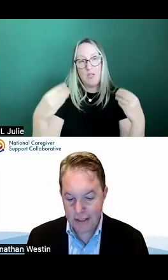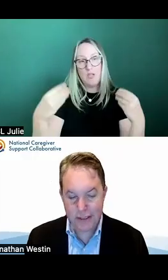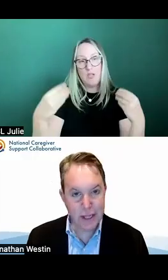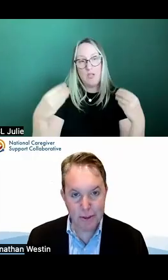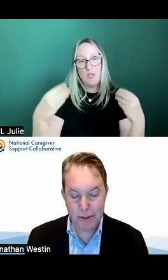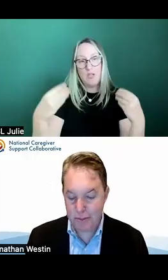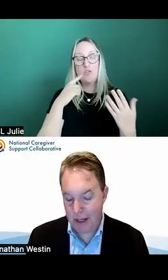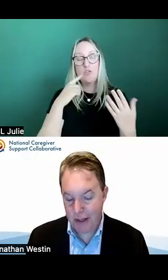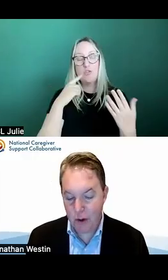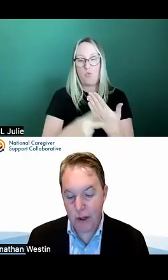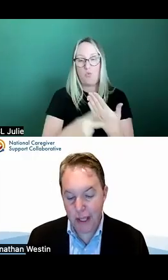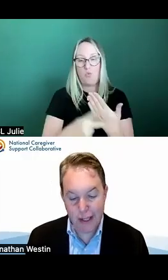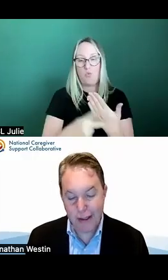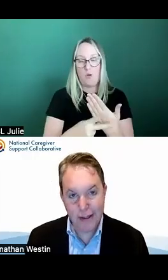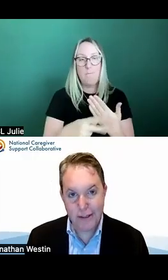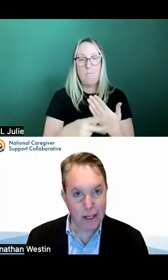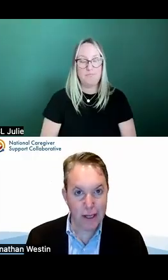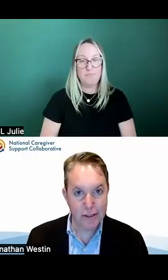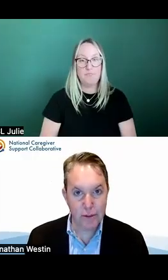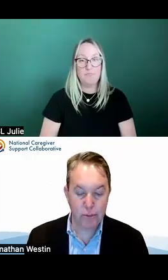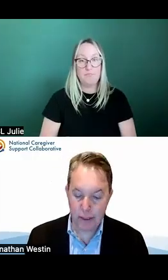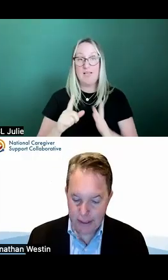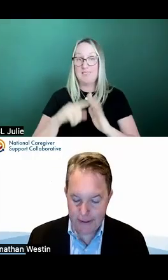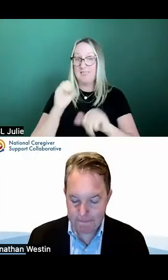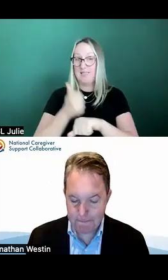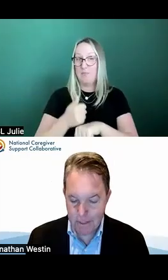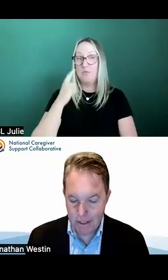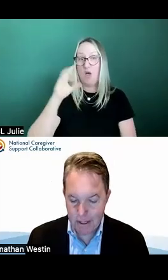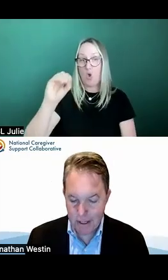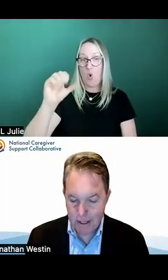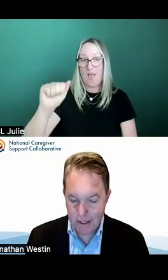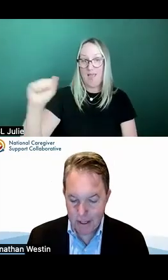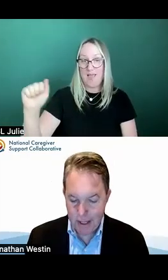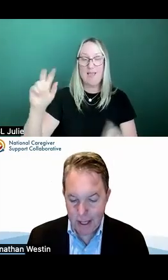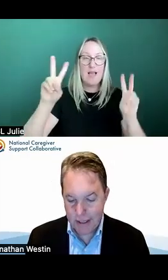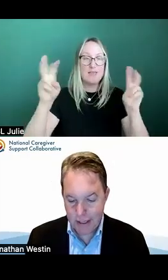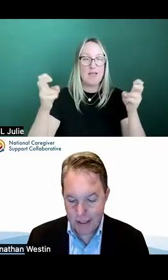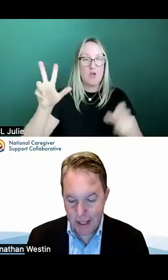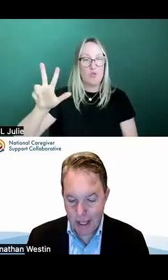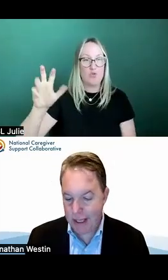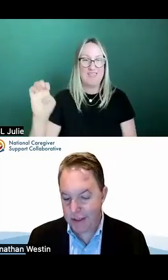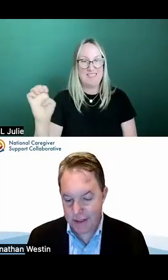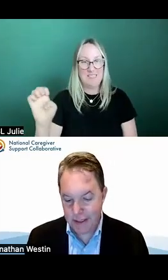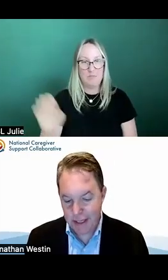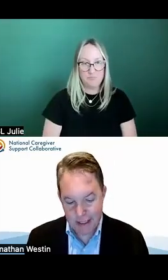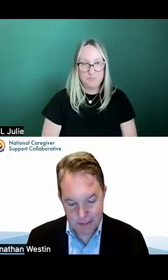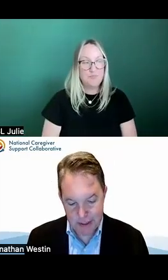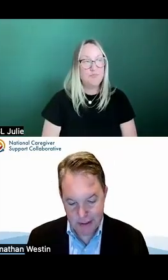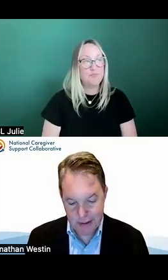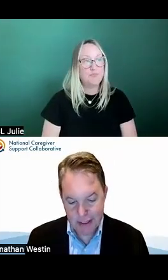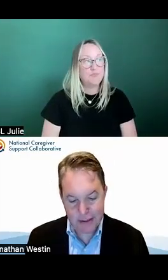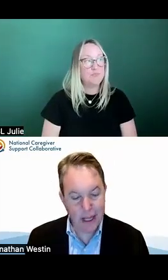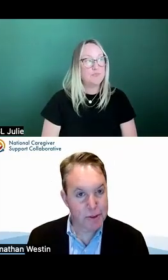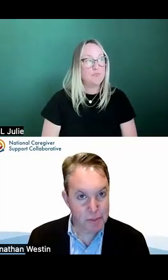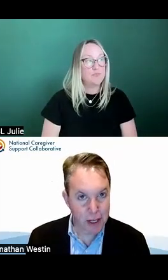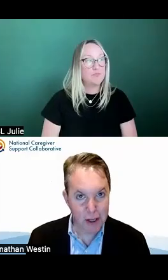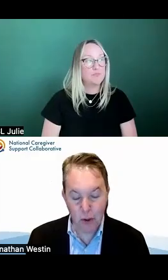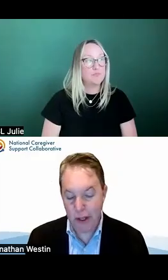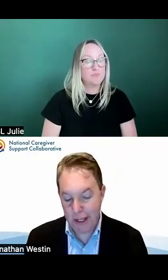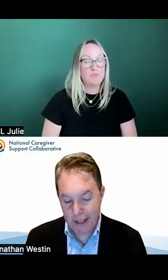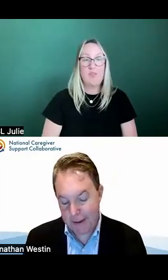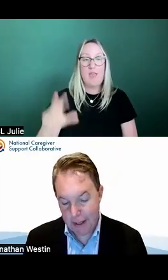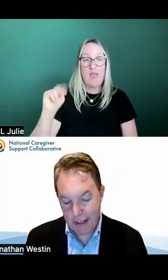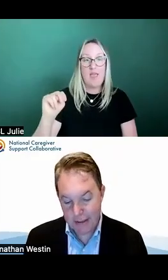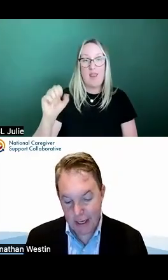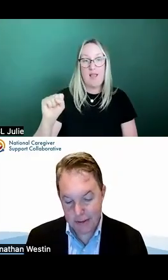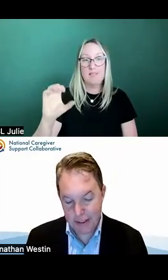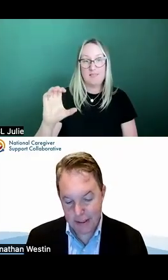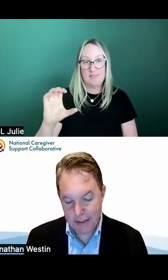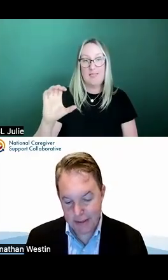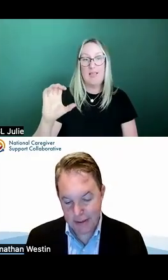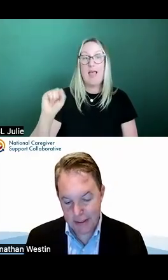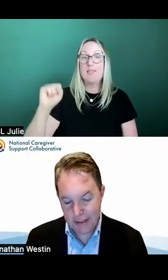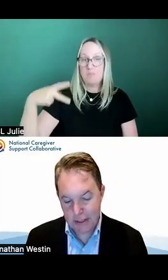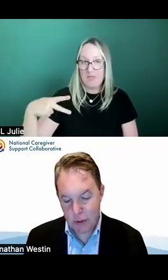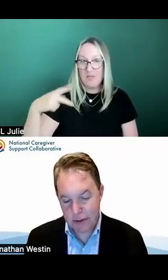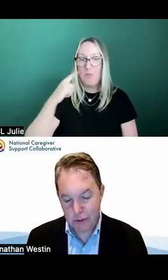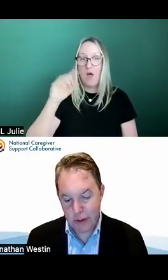as established by OAA Title III-E and the NACSP as established by OAA Title VI-C, as well as,